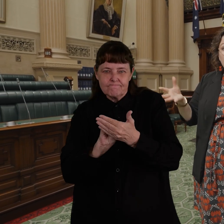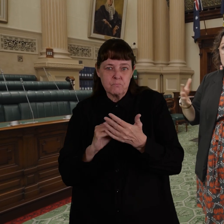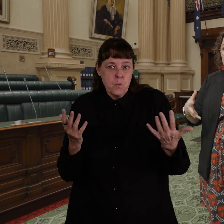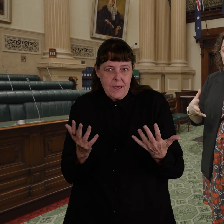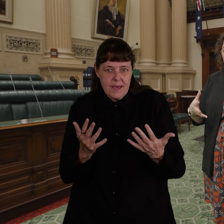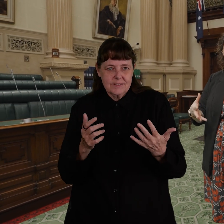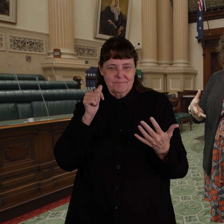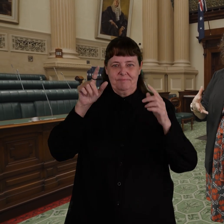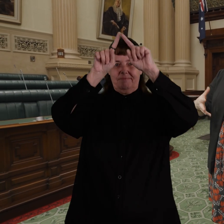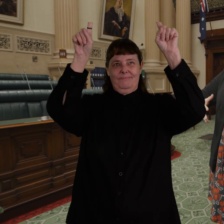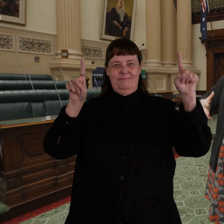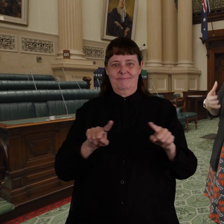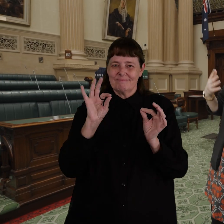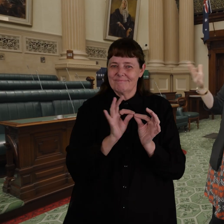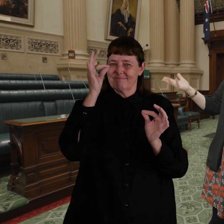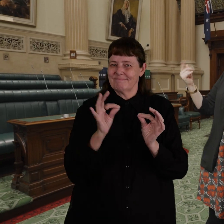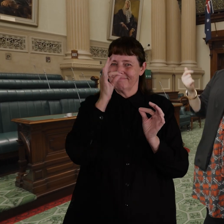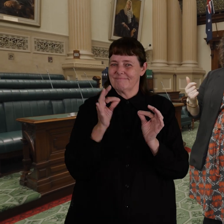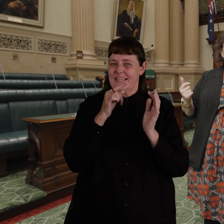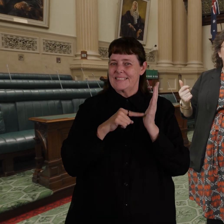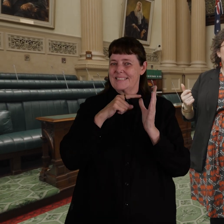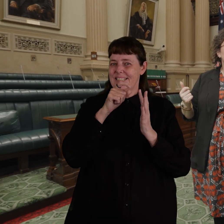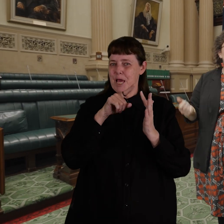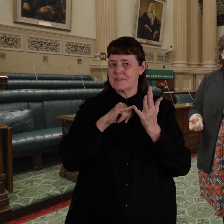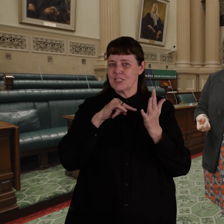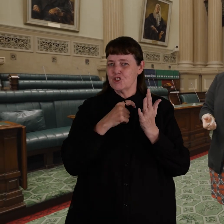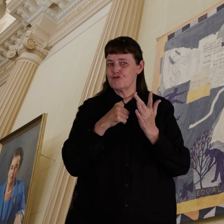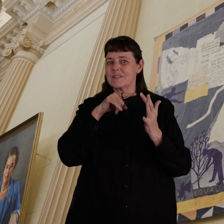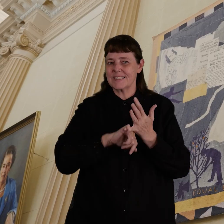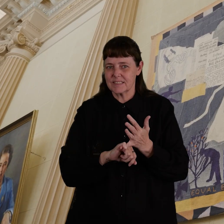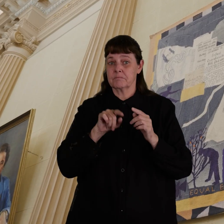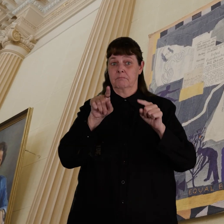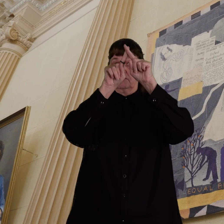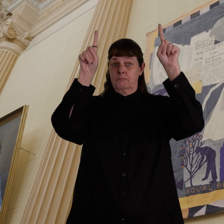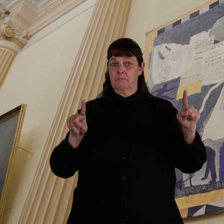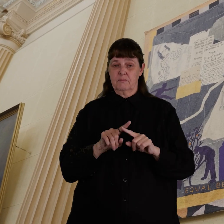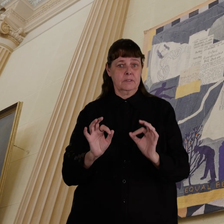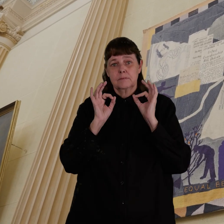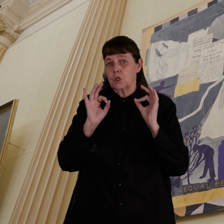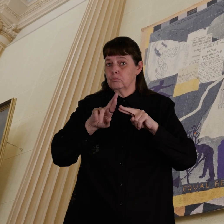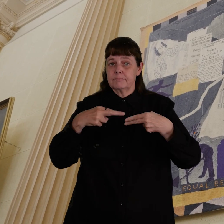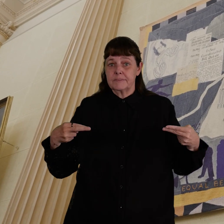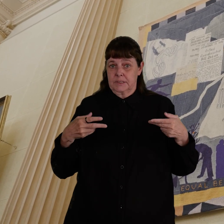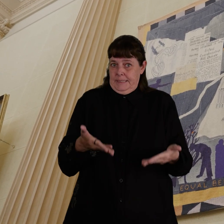a very special gift that we have in our chamber to commemorate women's voting rights and women's